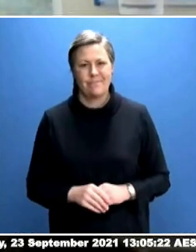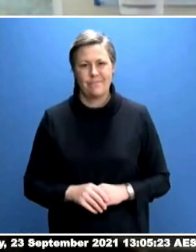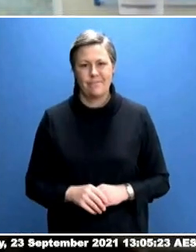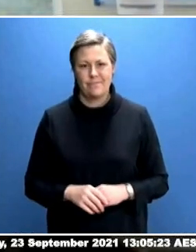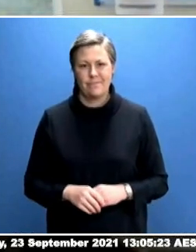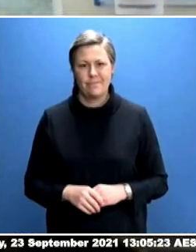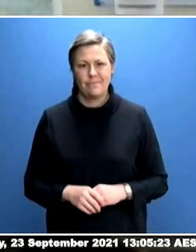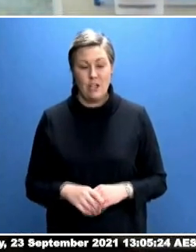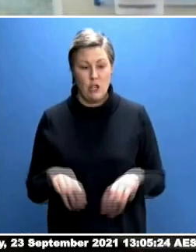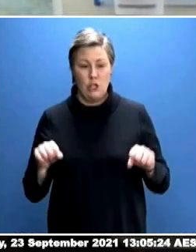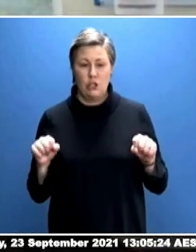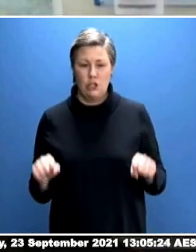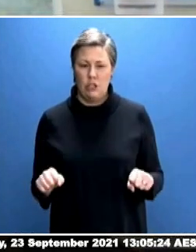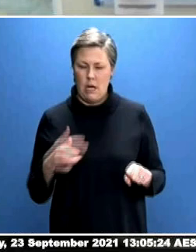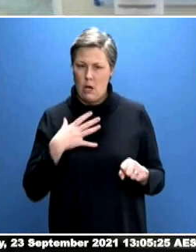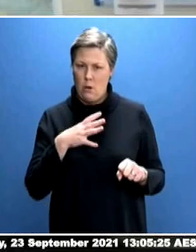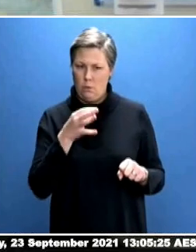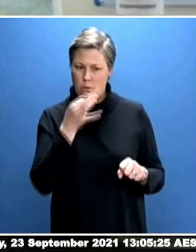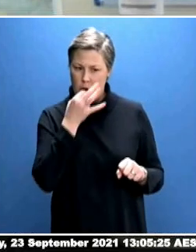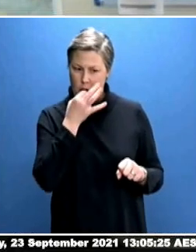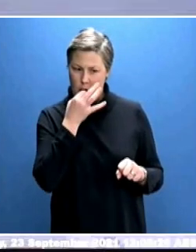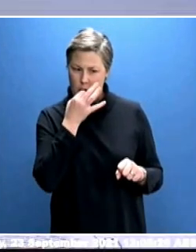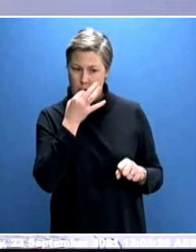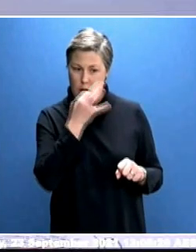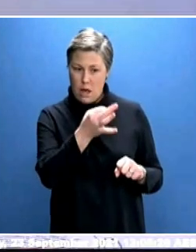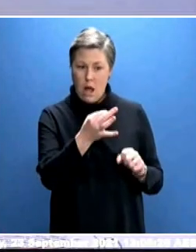Mr Espie, I'll just inquire whether the representative of the